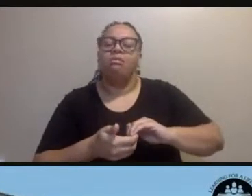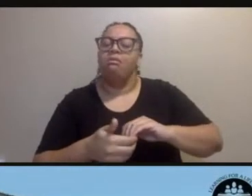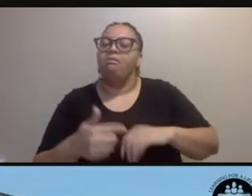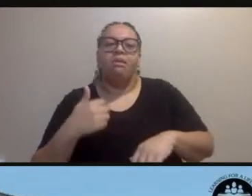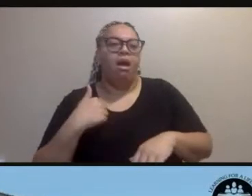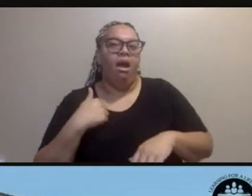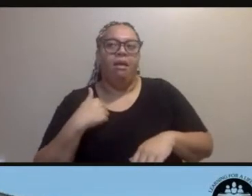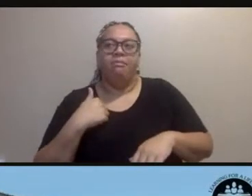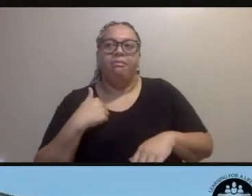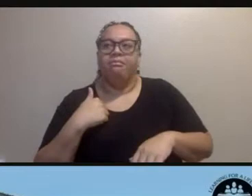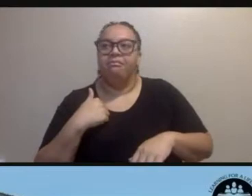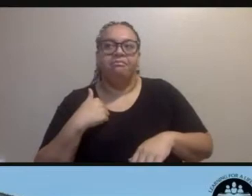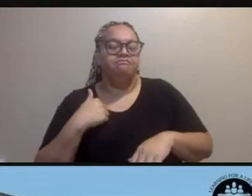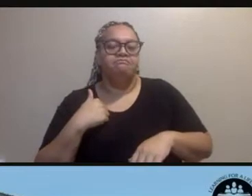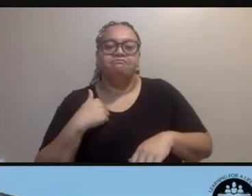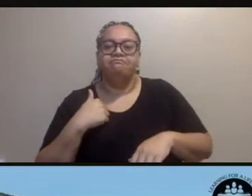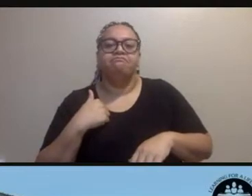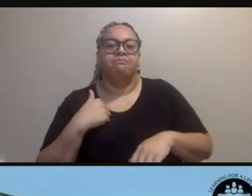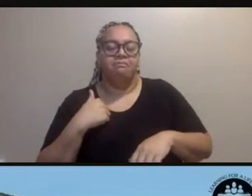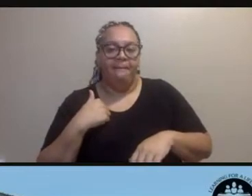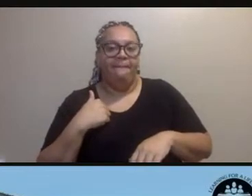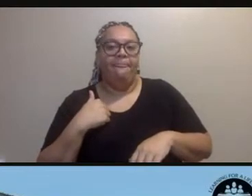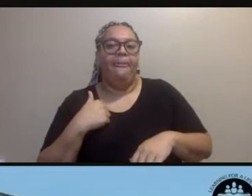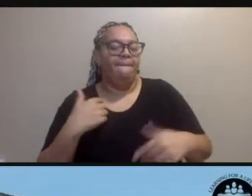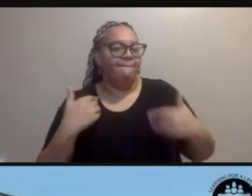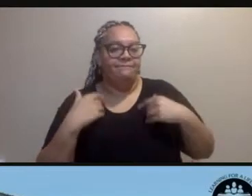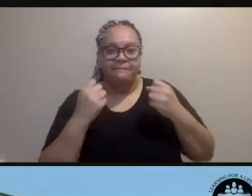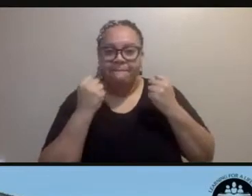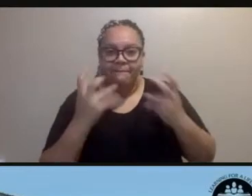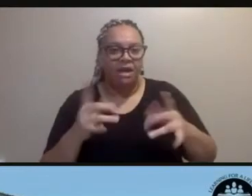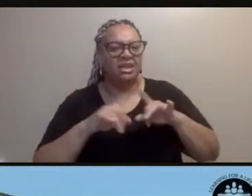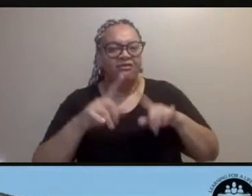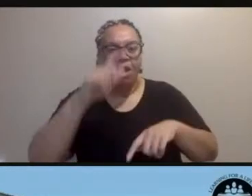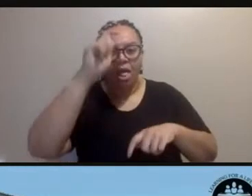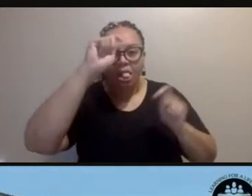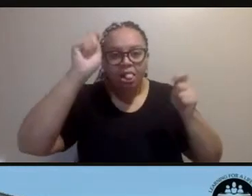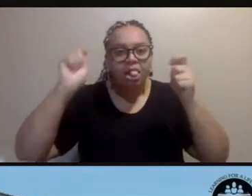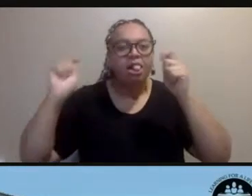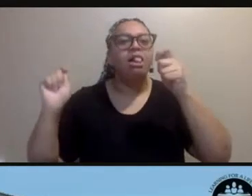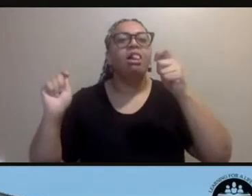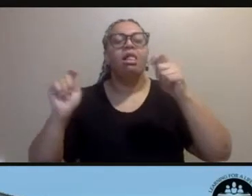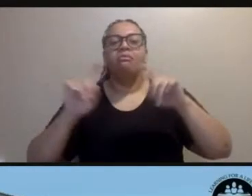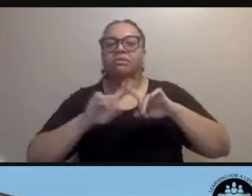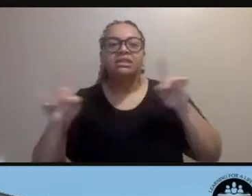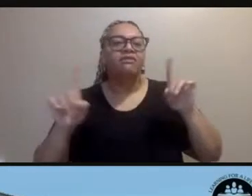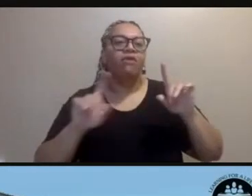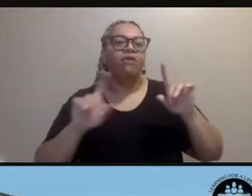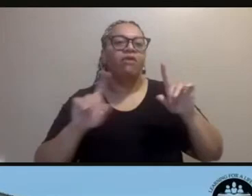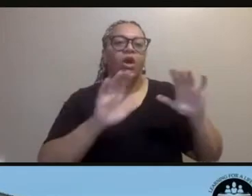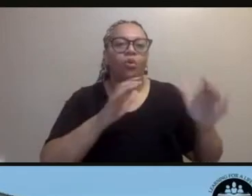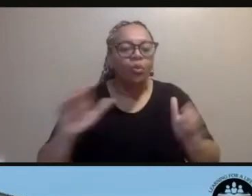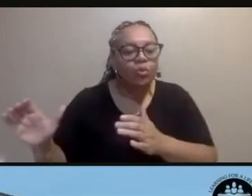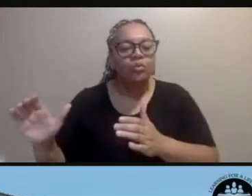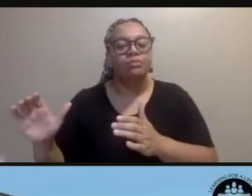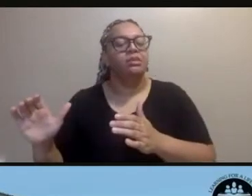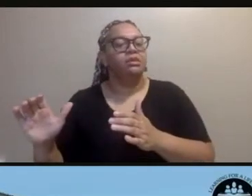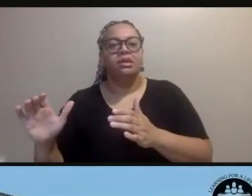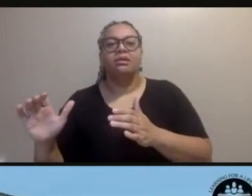IT'S ALL ABOUT COLLABORATION